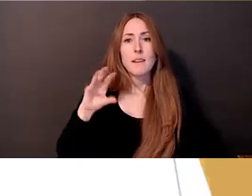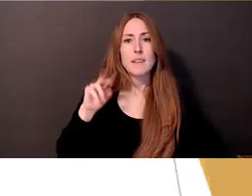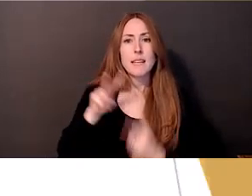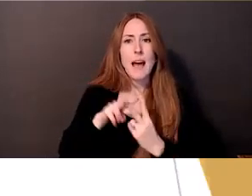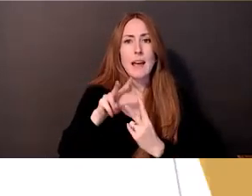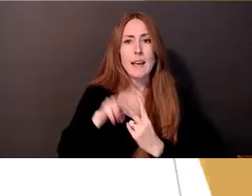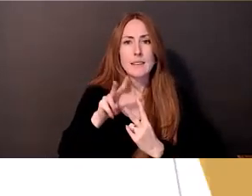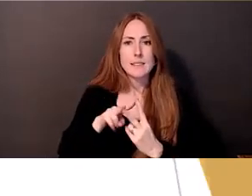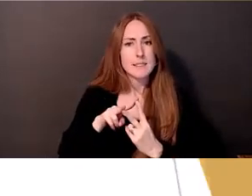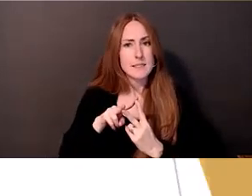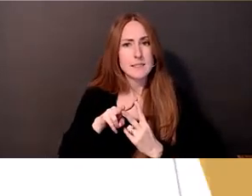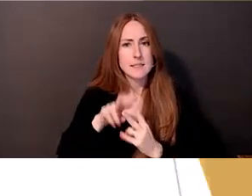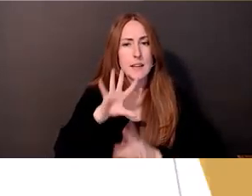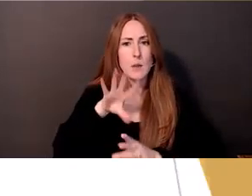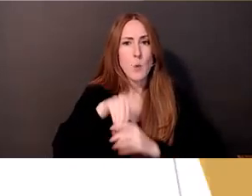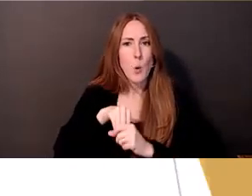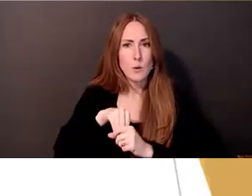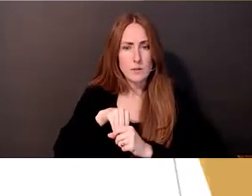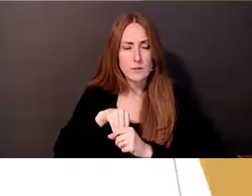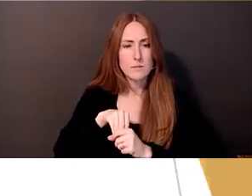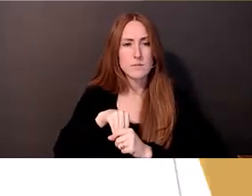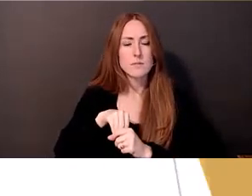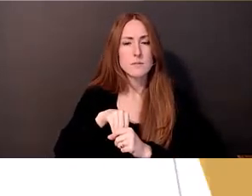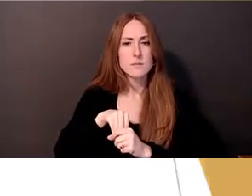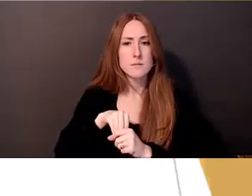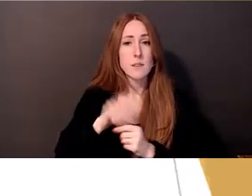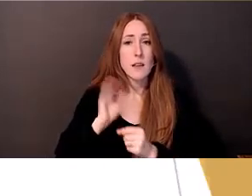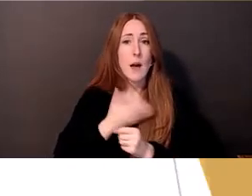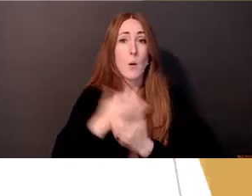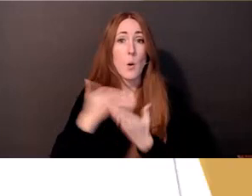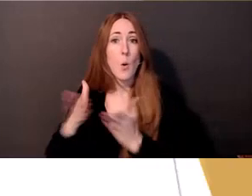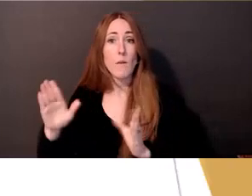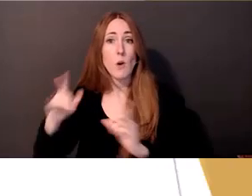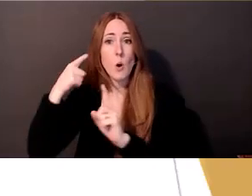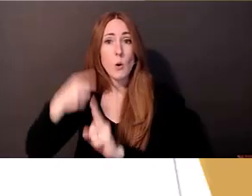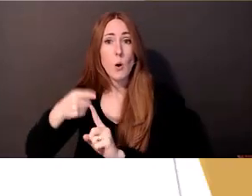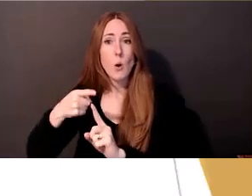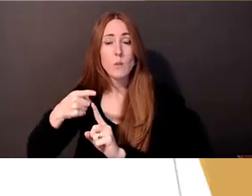And our overall goal is to enroll 90 dyads by the end of this project.